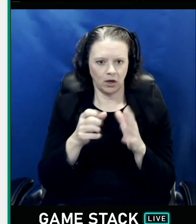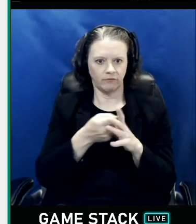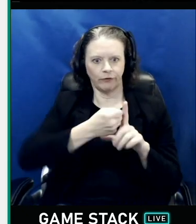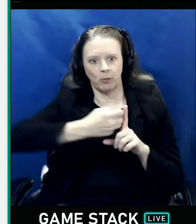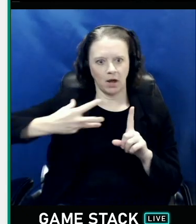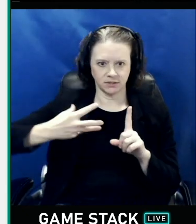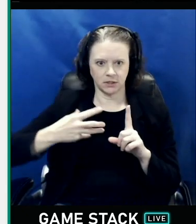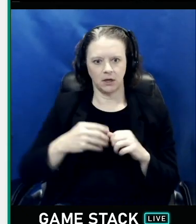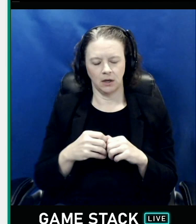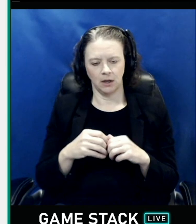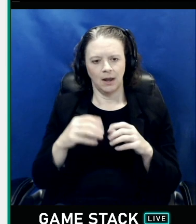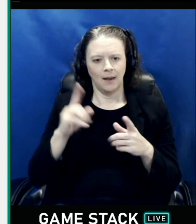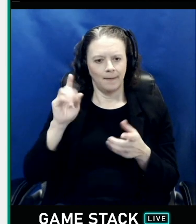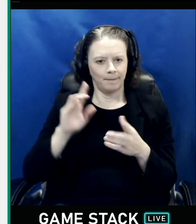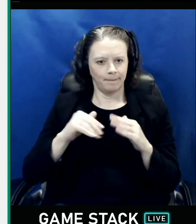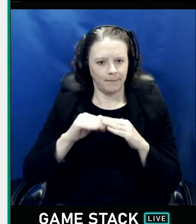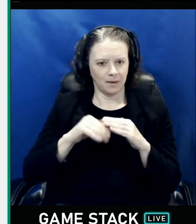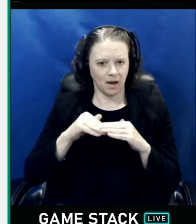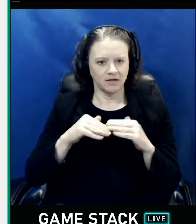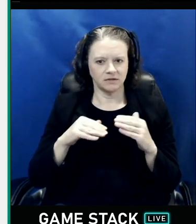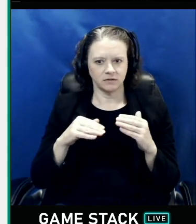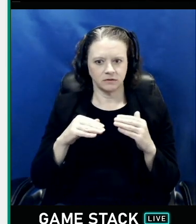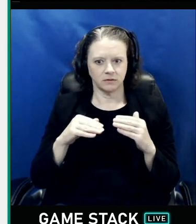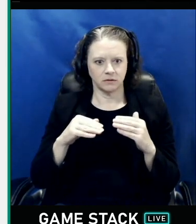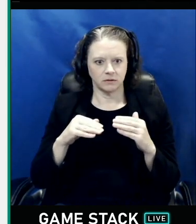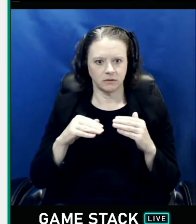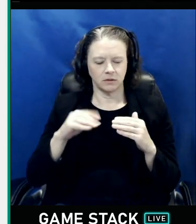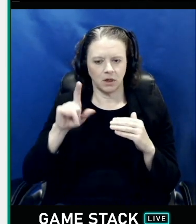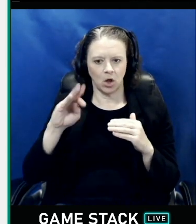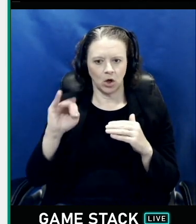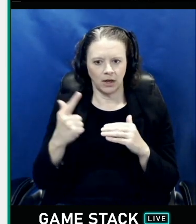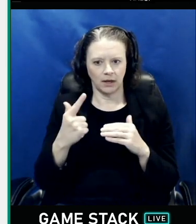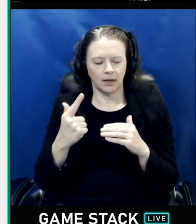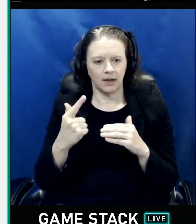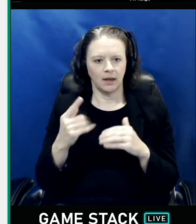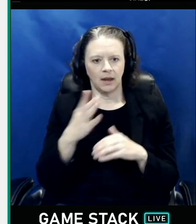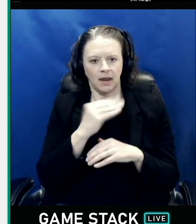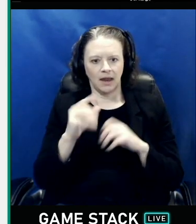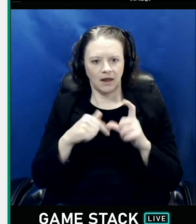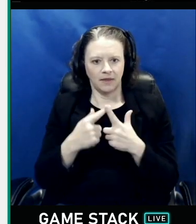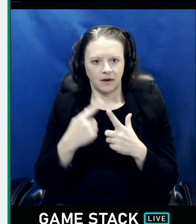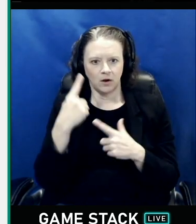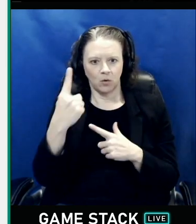Minimize logging within parallel worker threads. One log event is faster than N log events.